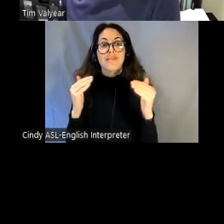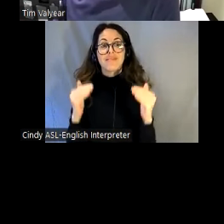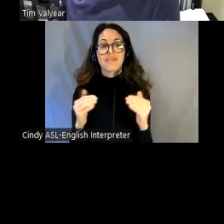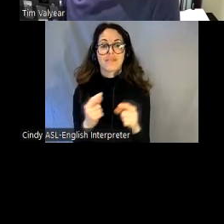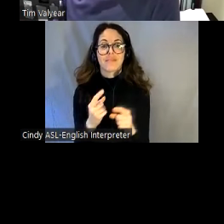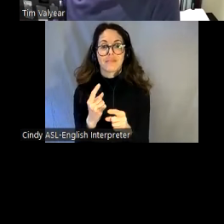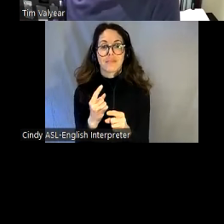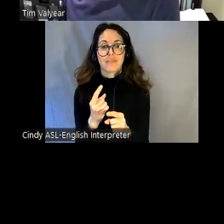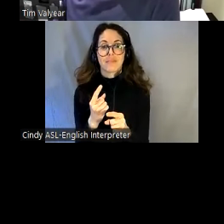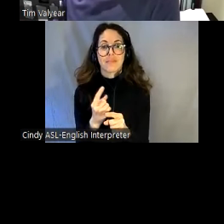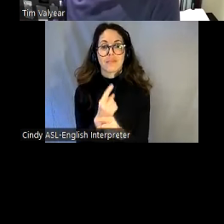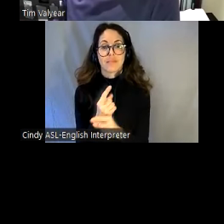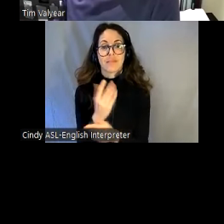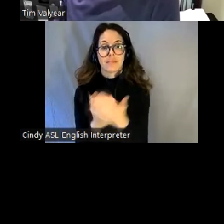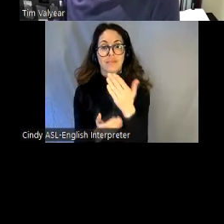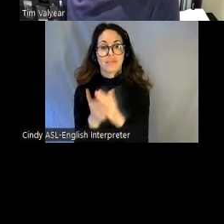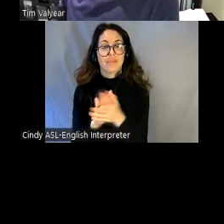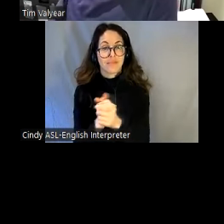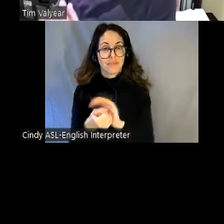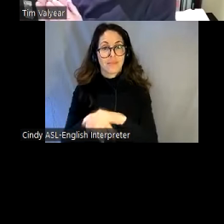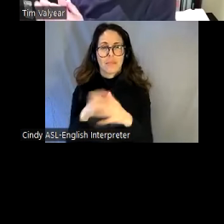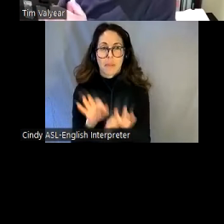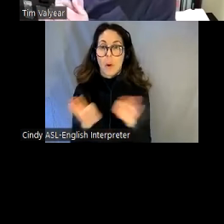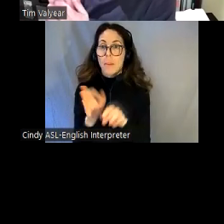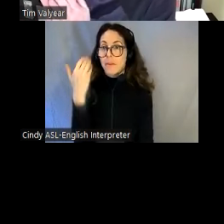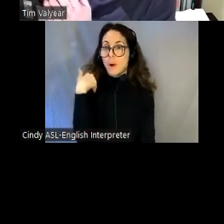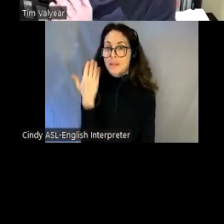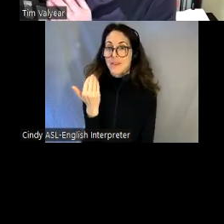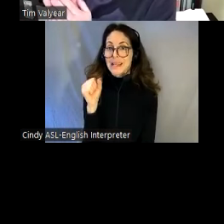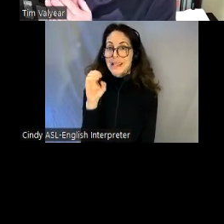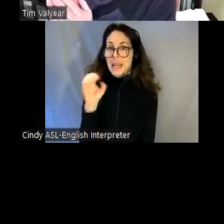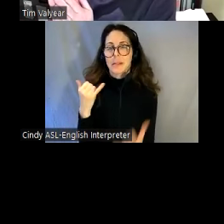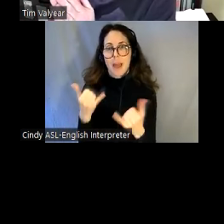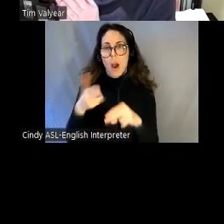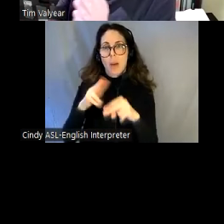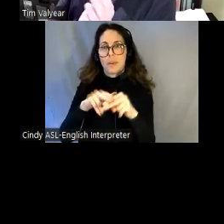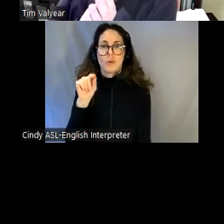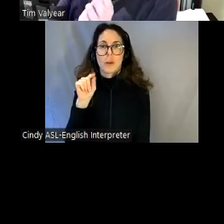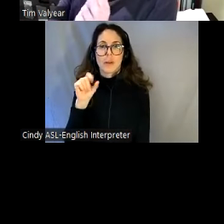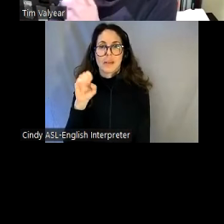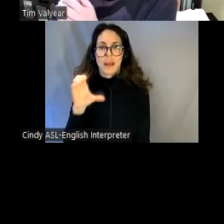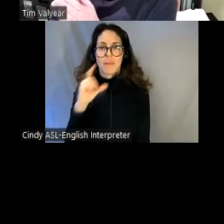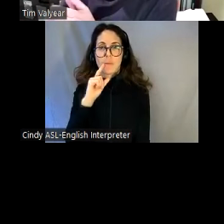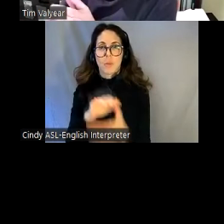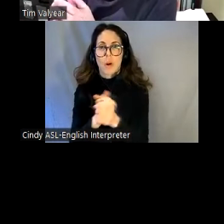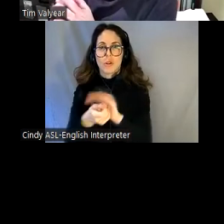especially the high-risk individuals. Next slide . Proper hand hygiene can reduce the risk. It used